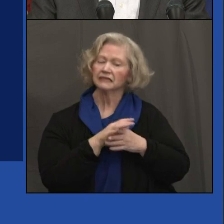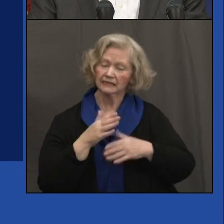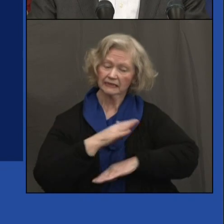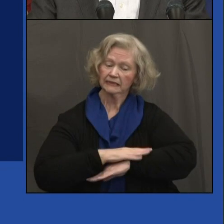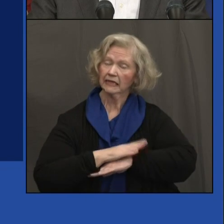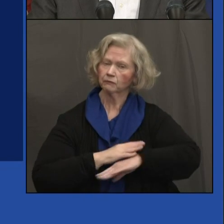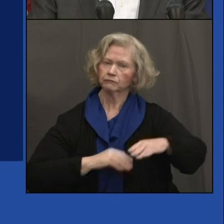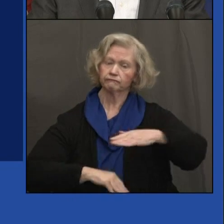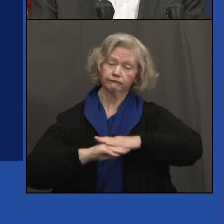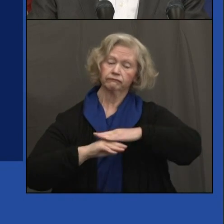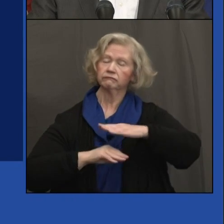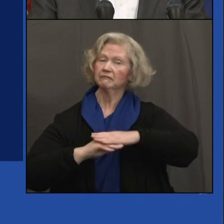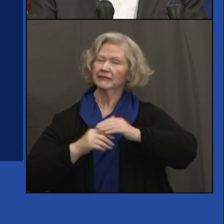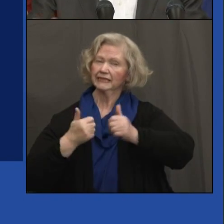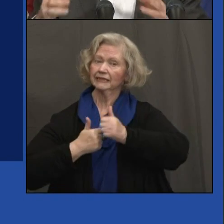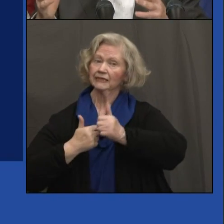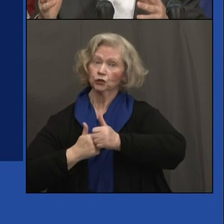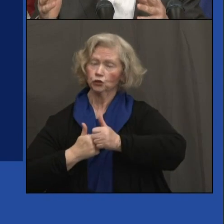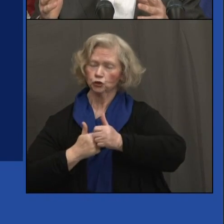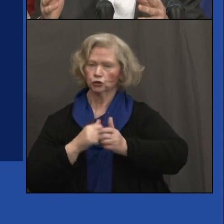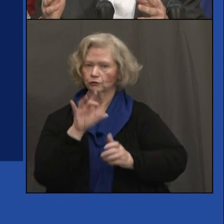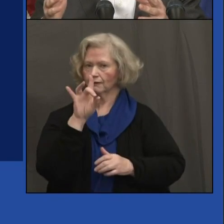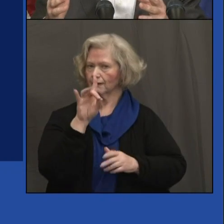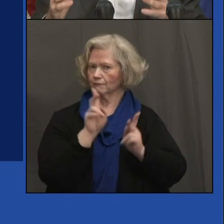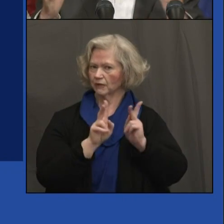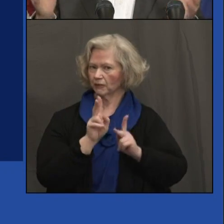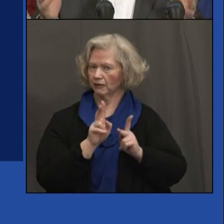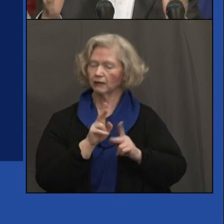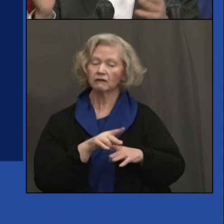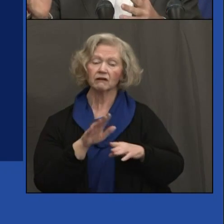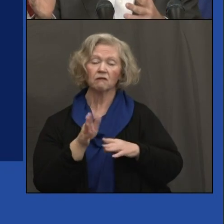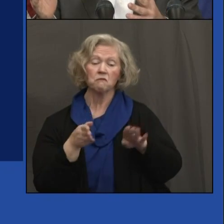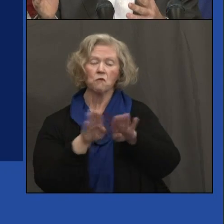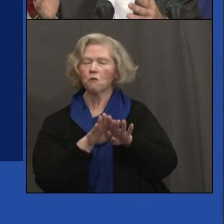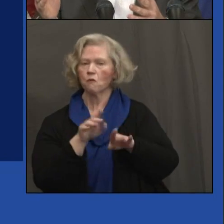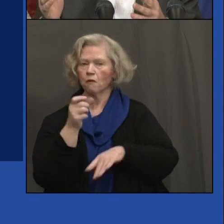THEY'VE BEEN DOING IT WELL. ALL THE PLEXIGLASS THEY'VE BEEN DOING IT WELL. ALL THE PLEXIGLASS MAINTAING ALL THE PLEXIGLASS MAINTAING ALL THE PLEXIGLASS MAINTAING SOCIA ALL THE PLEXIGLASS MAINTAING SOCIA DISTANCI ALL THE PLEXIGLASS MAINTAING SOCIA DISTANCI WEARI ALL THE PLEXIGLASS MAINTAING SOCIA DISTANCI WEARI THE SOCIA DISTANCI WEARI THE SOCIA DISTANCI WEARI THE MASK SOCIA DISTANCI WEARI THE MASK AND SOCIA DISTANCI WEARI THE MASK AND A